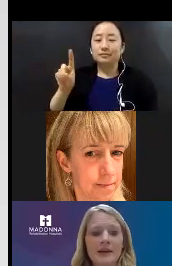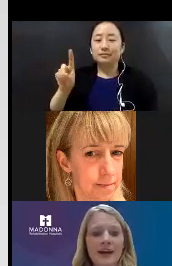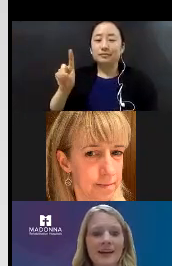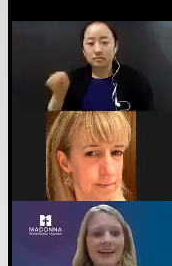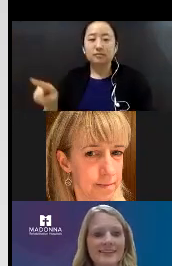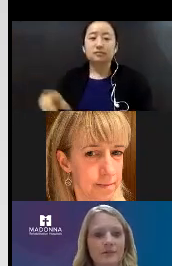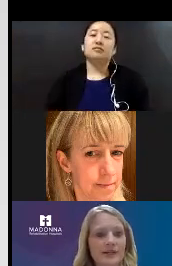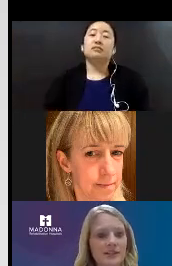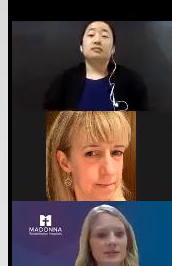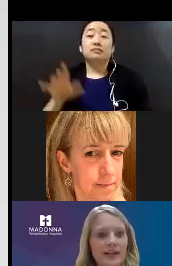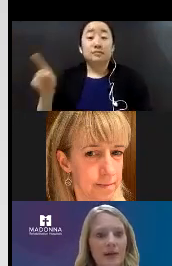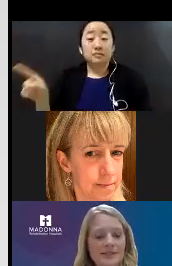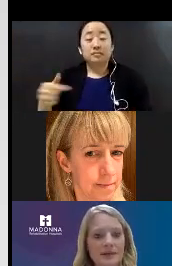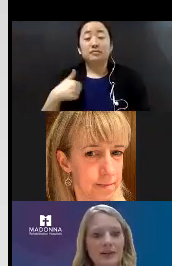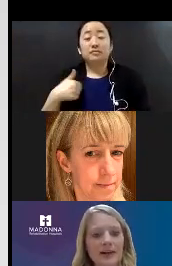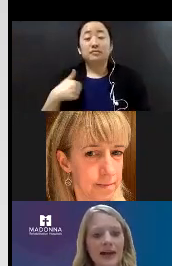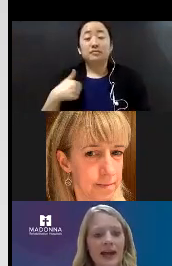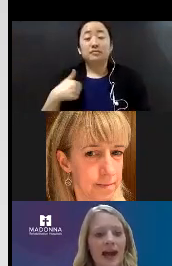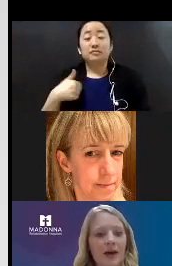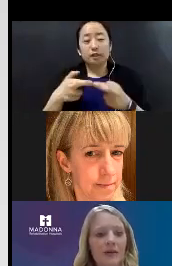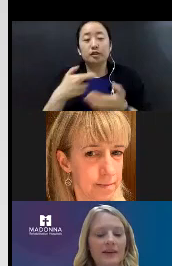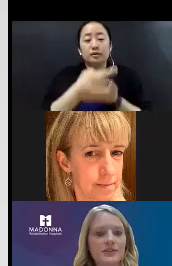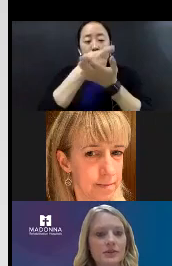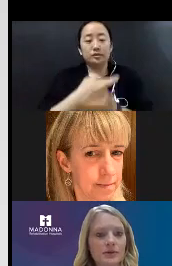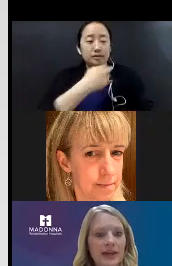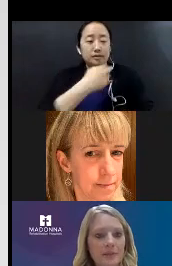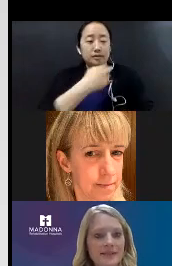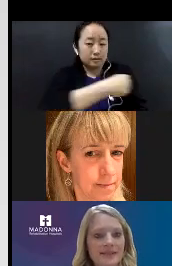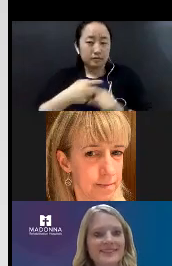MADONNA IS A REGIONAL REHAB HOSPITAL. WE HAVE 2 CAMPUSES.